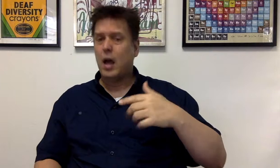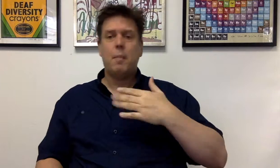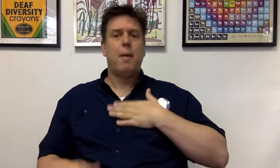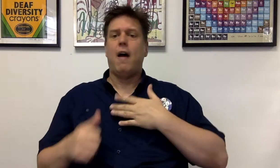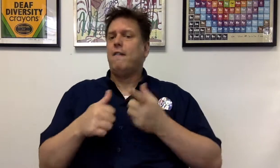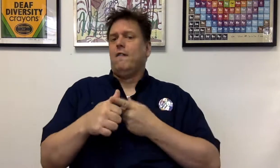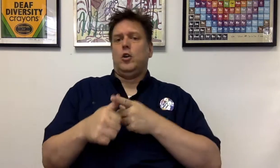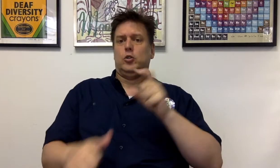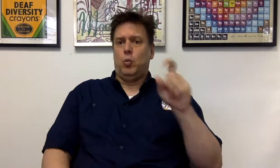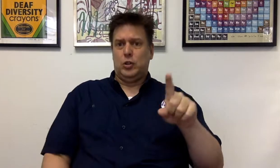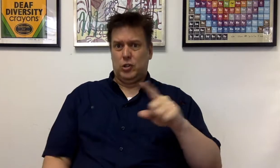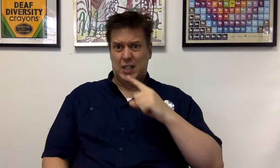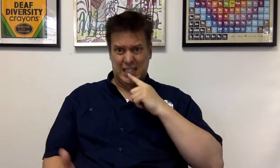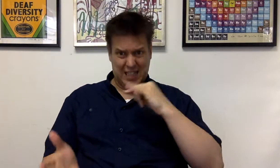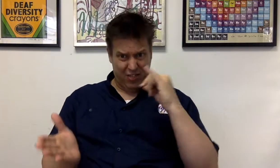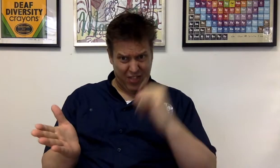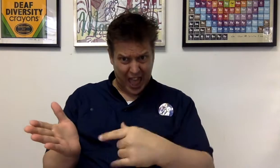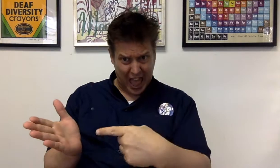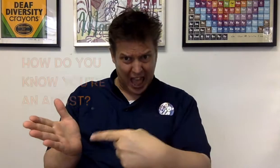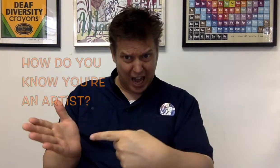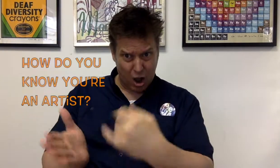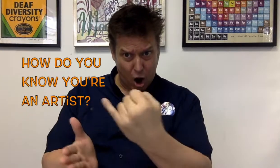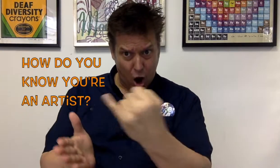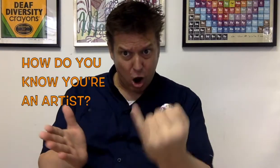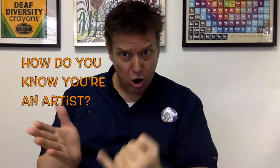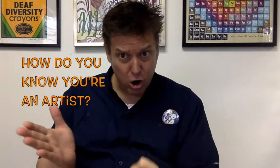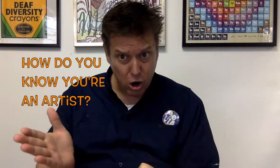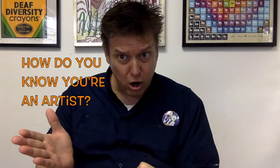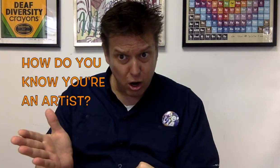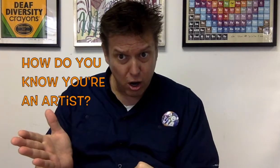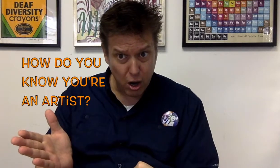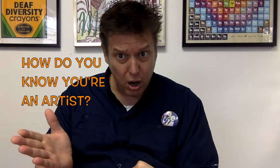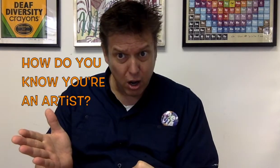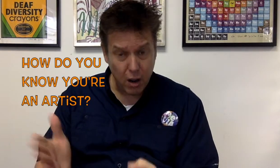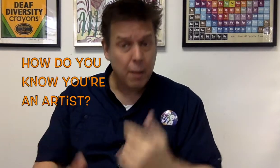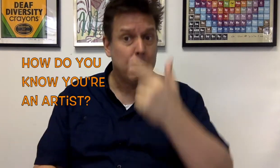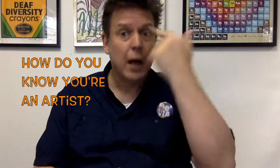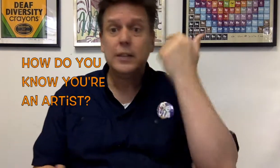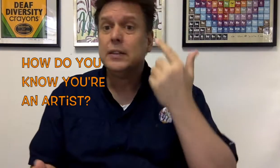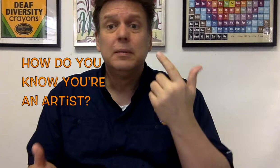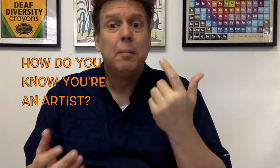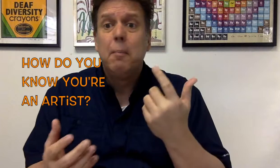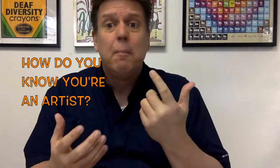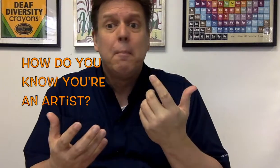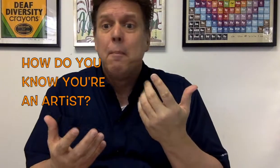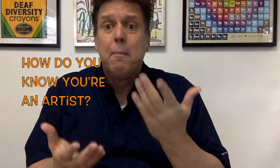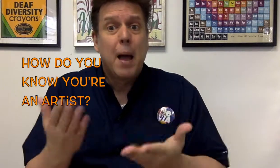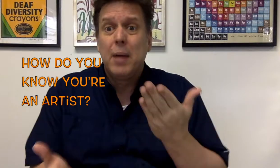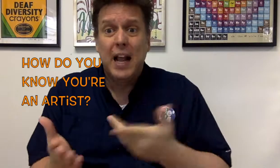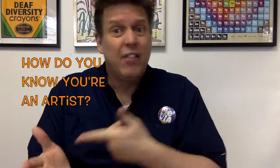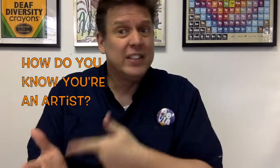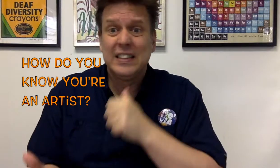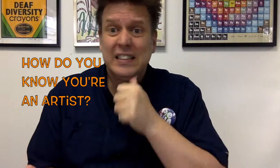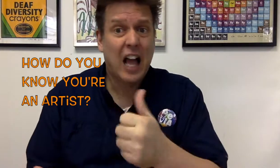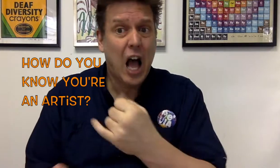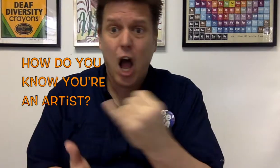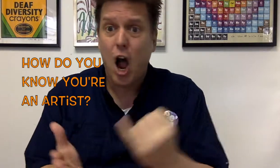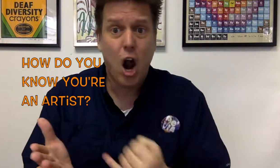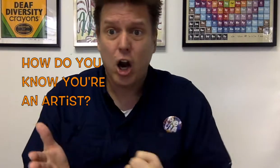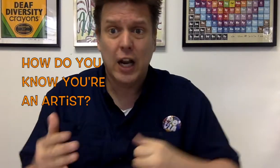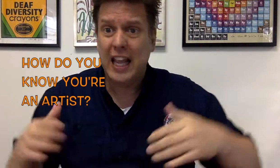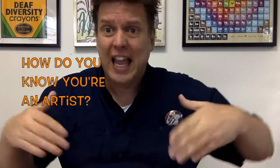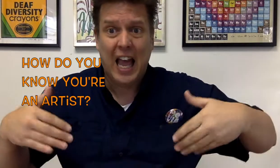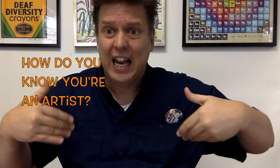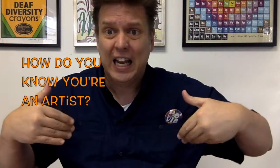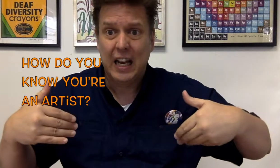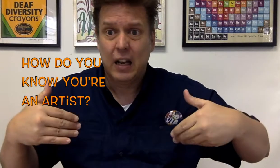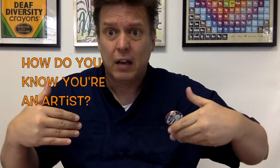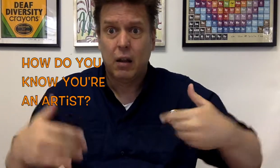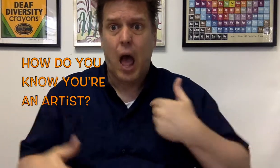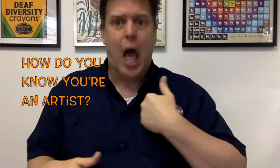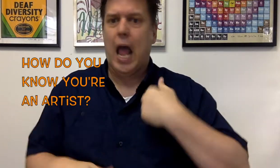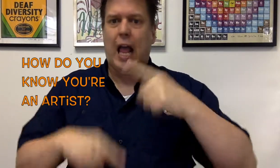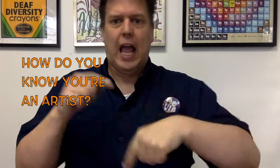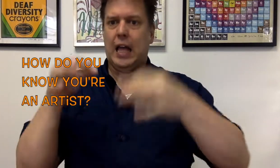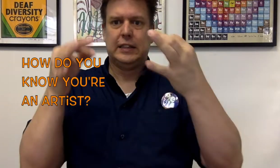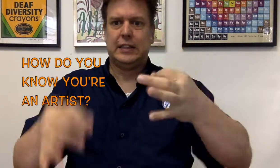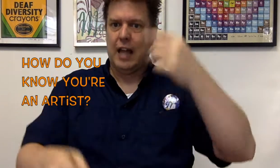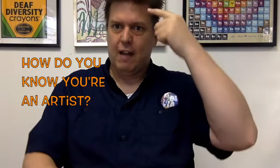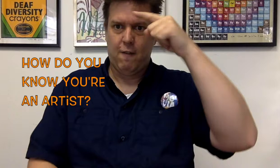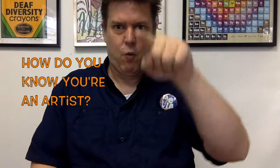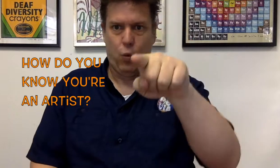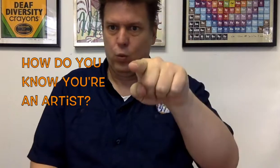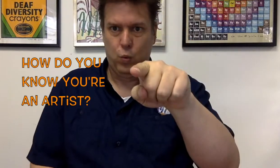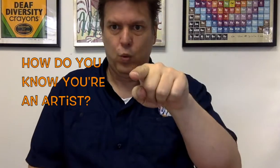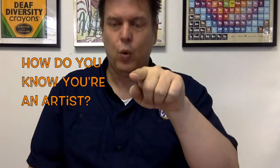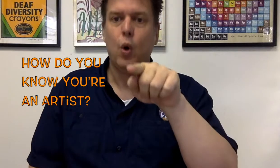De'VIA is this: Is this art? Because maybe it's not art yet. I can't decide that for you.